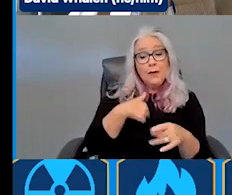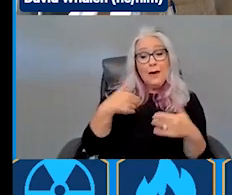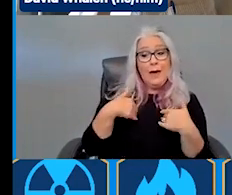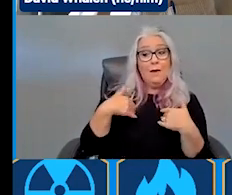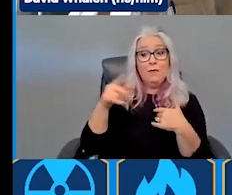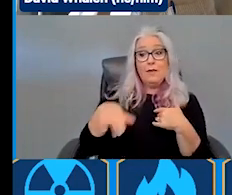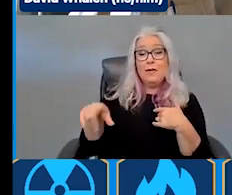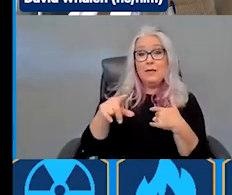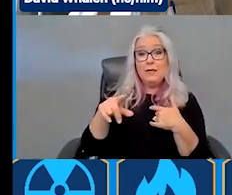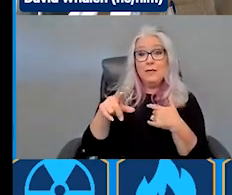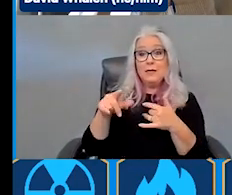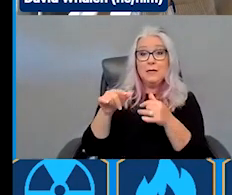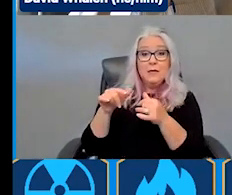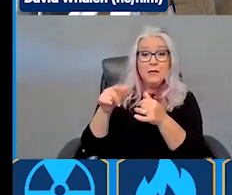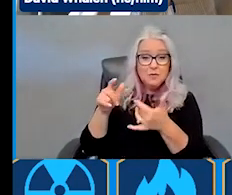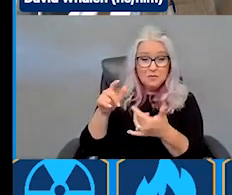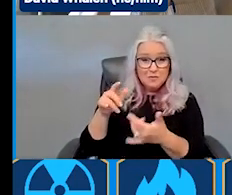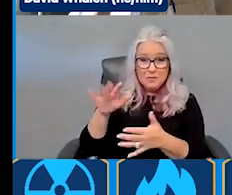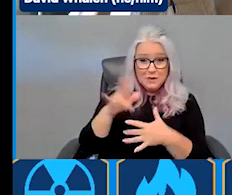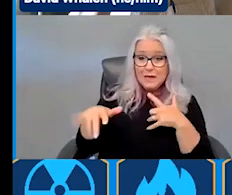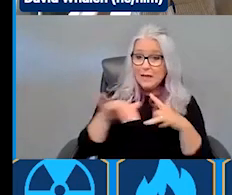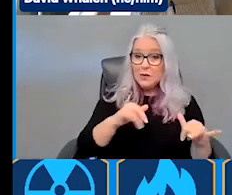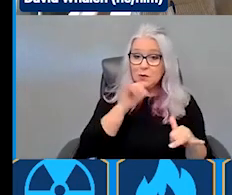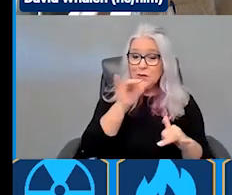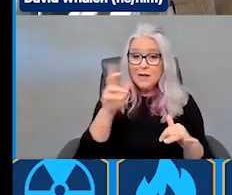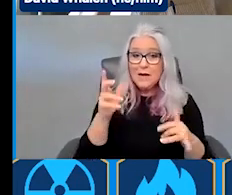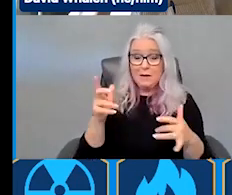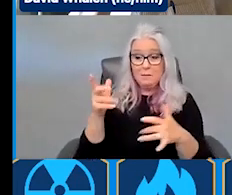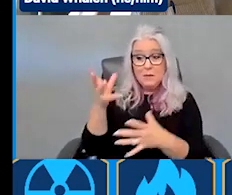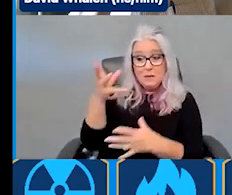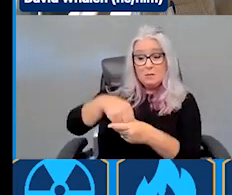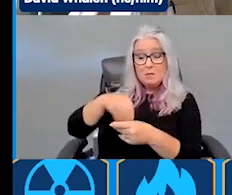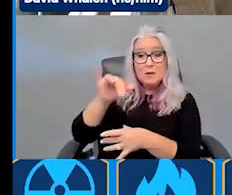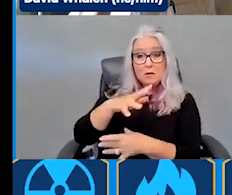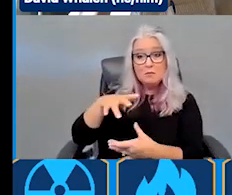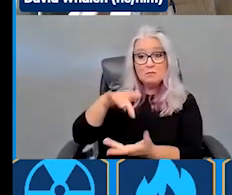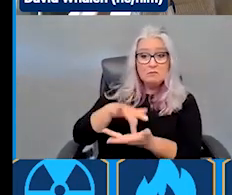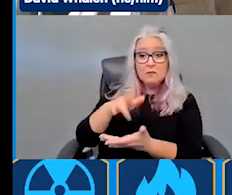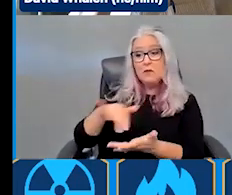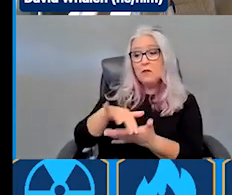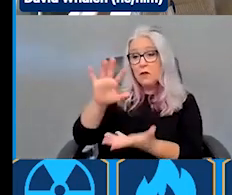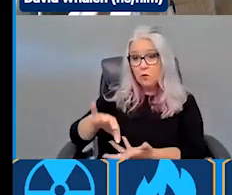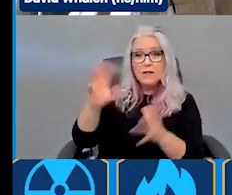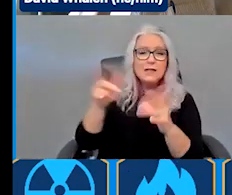have a strained healthcare system that has hit crisis but not in a conventional mode. We